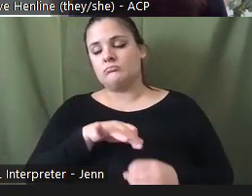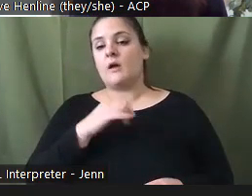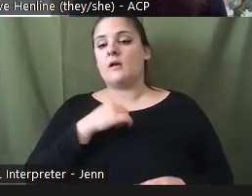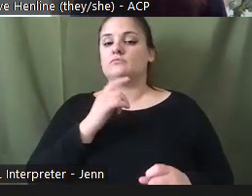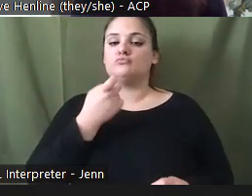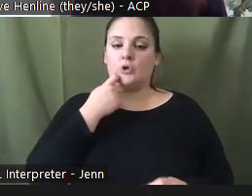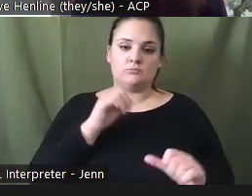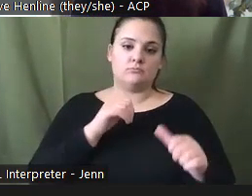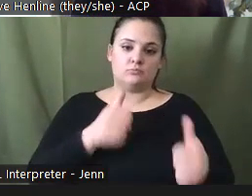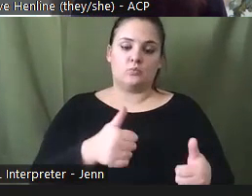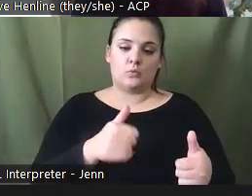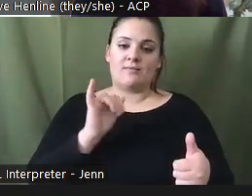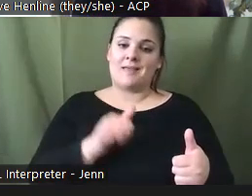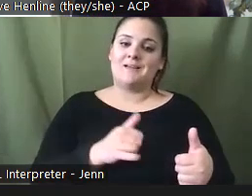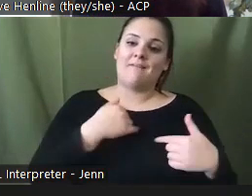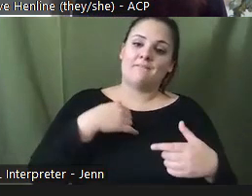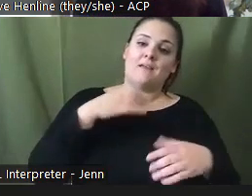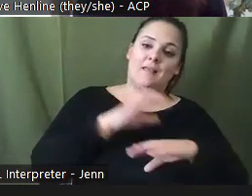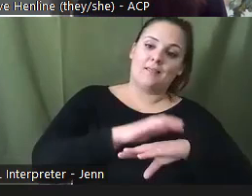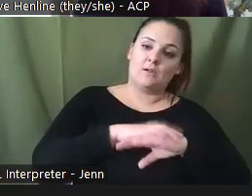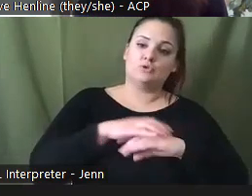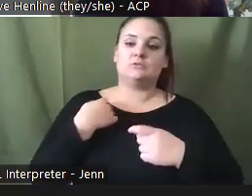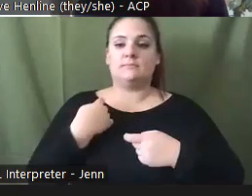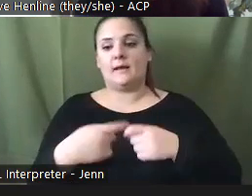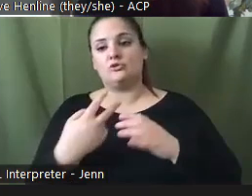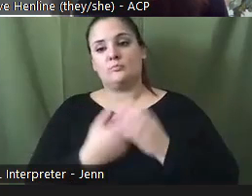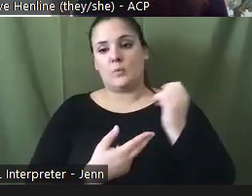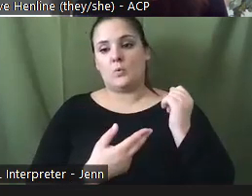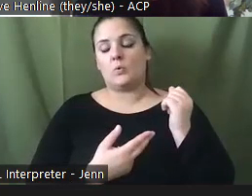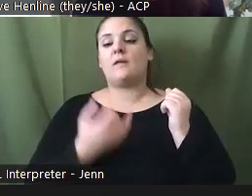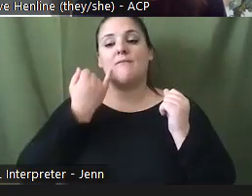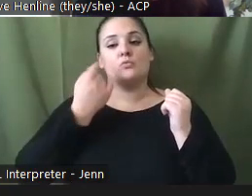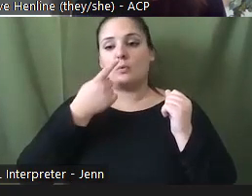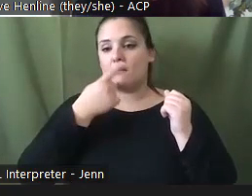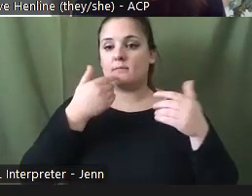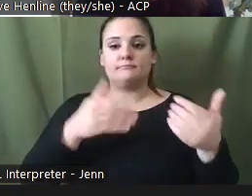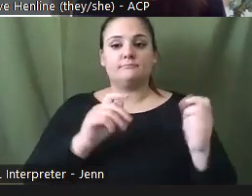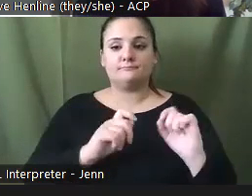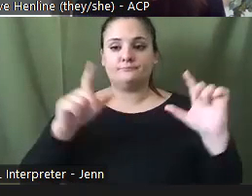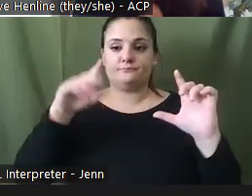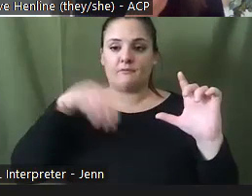in English and in Spanish, so if you wouldn't mind filling out that form really quickly I'd really